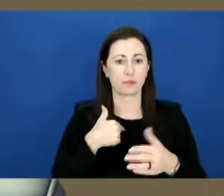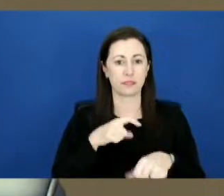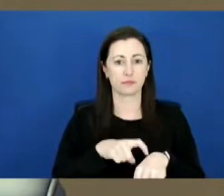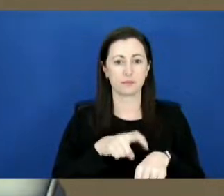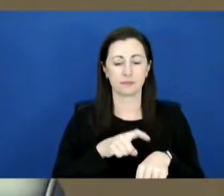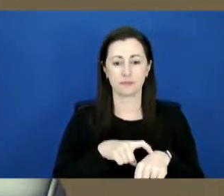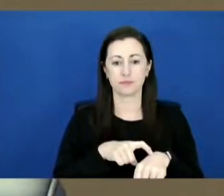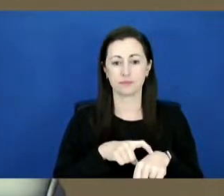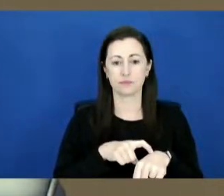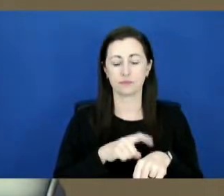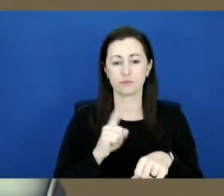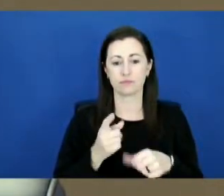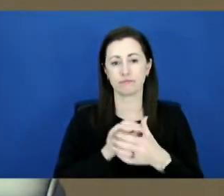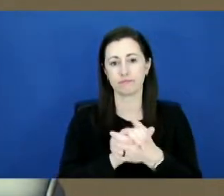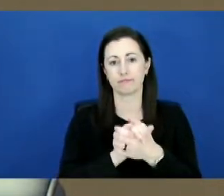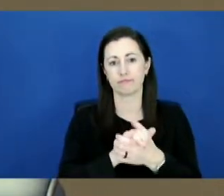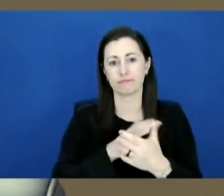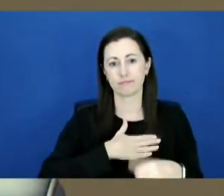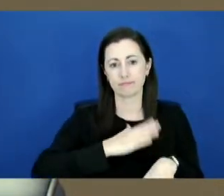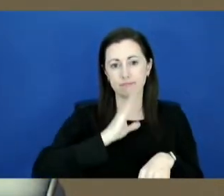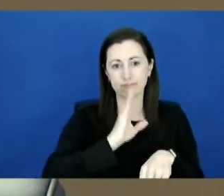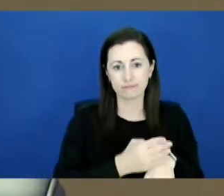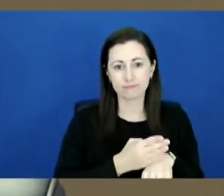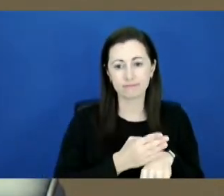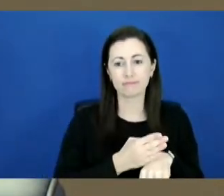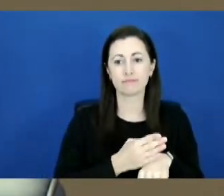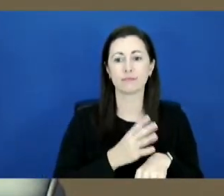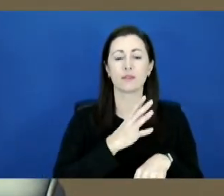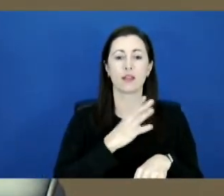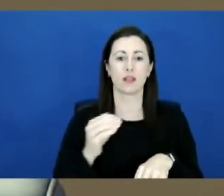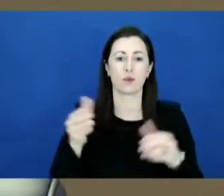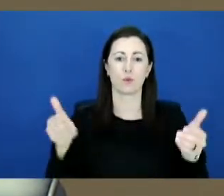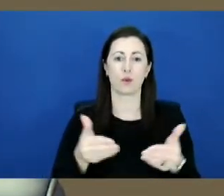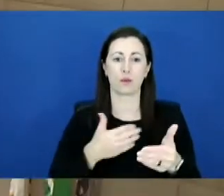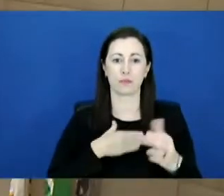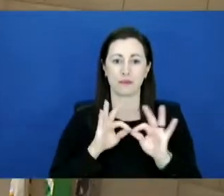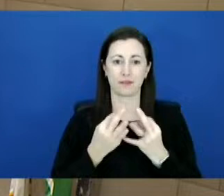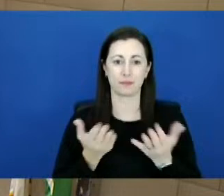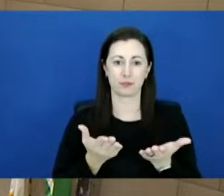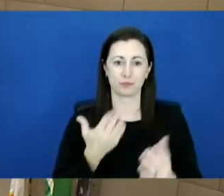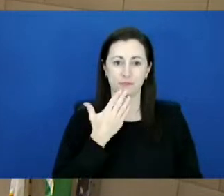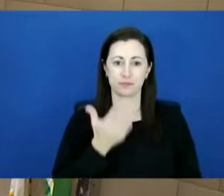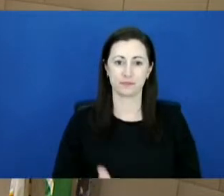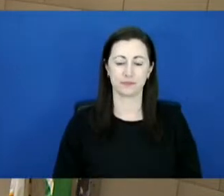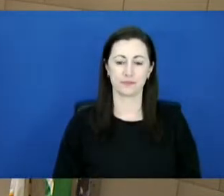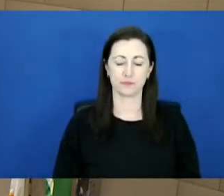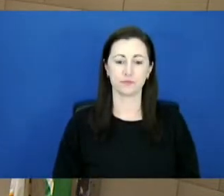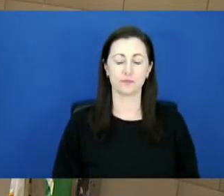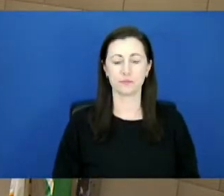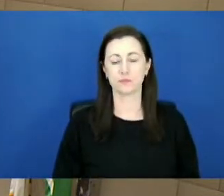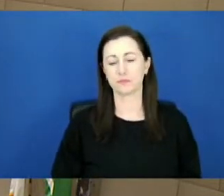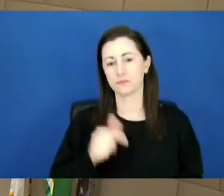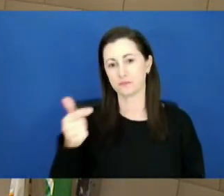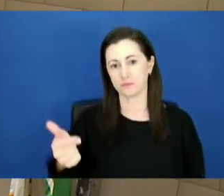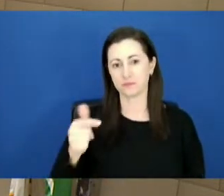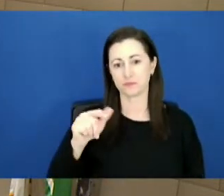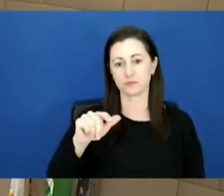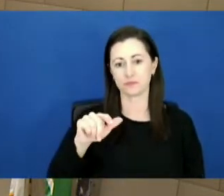THANK YOU FOR ALLOWING ME THE TIME TO JUST CONGRATULATE MY